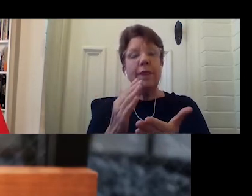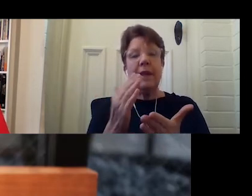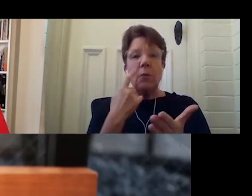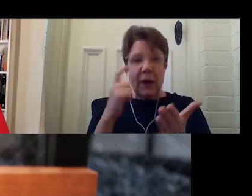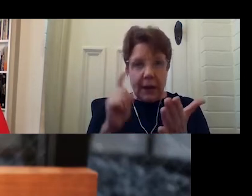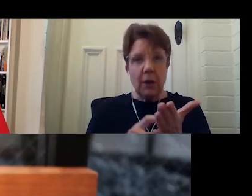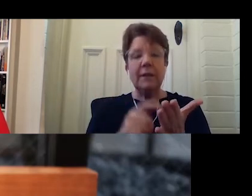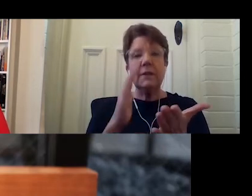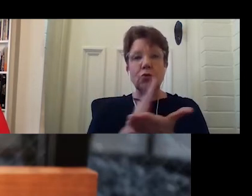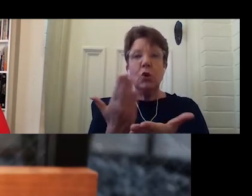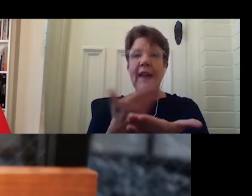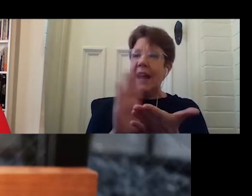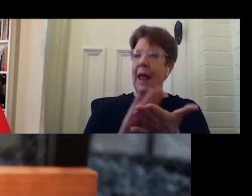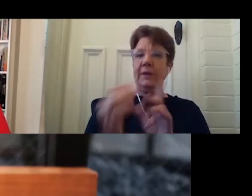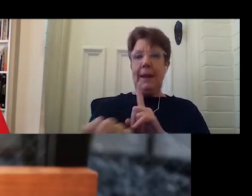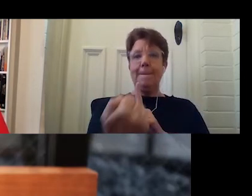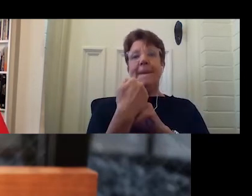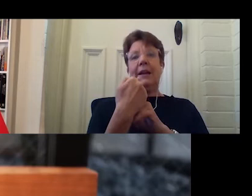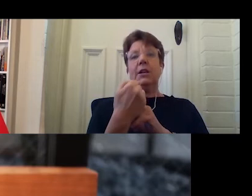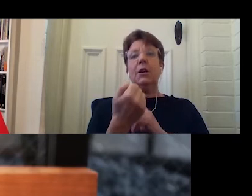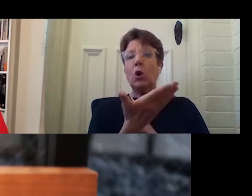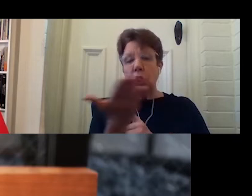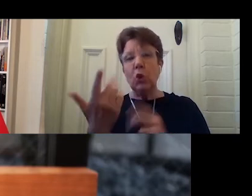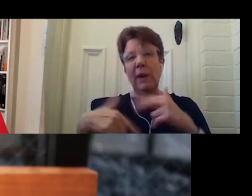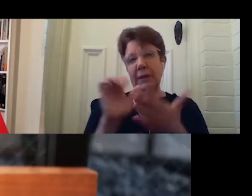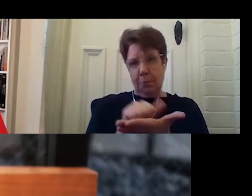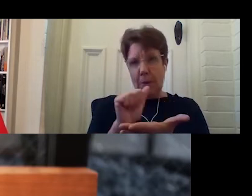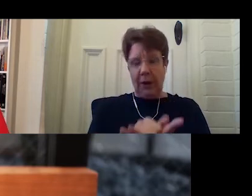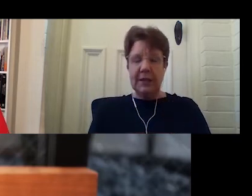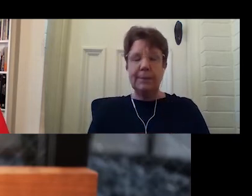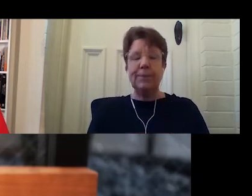impacting on you. Because, as I mentioned earlier, my second golden